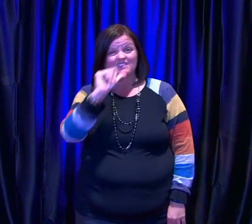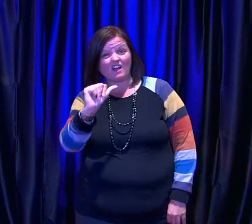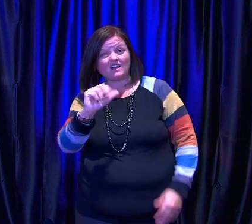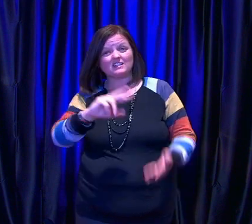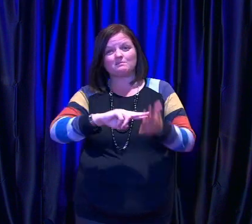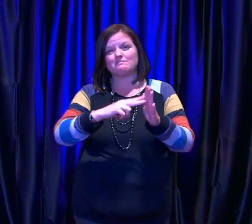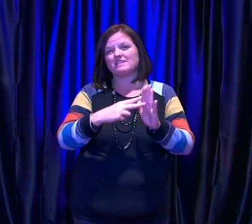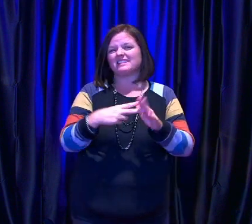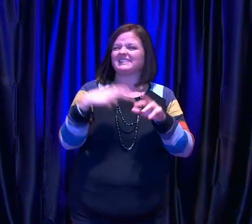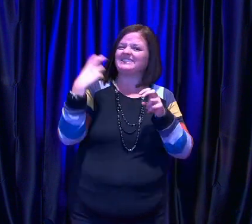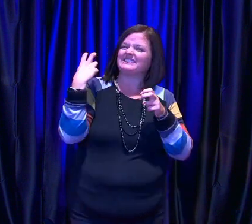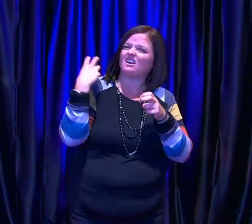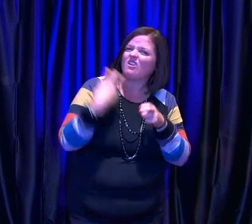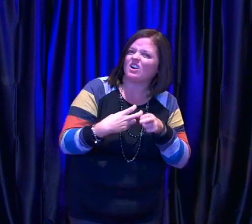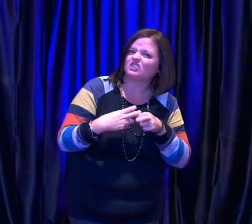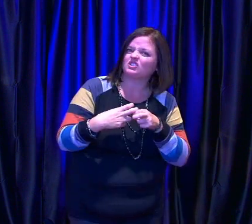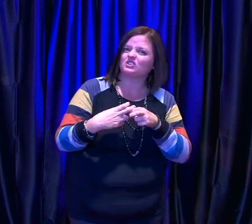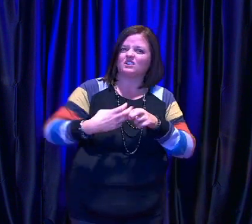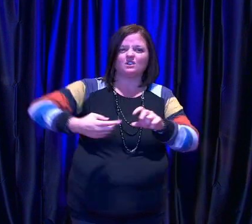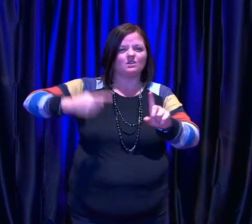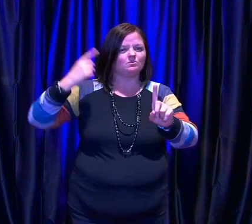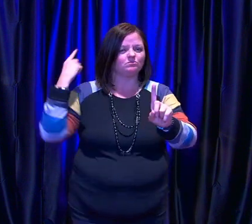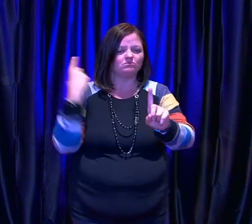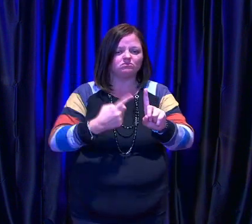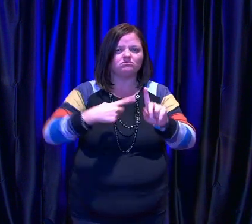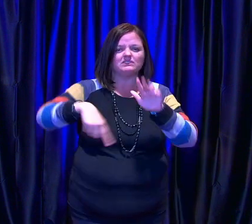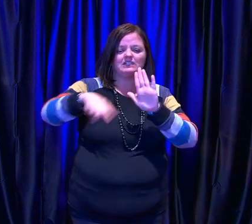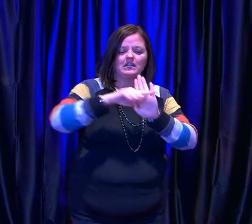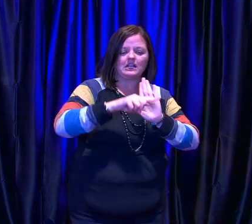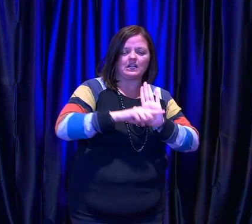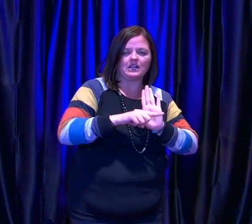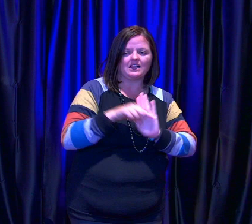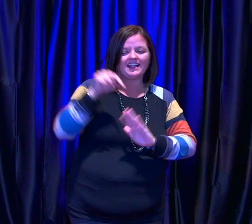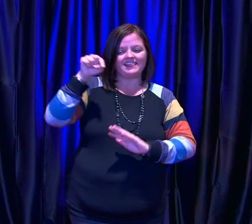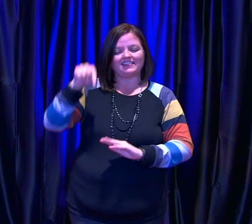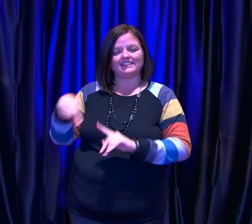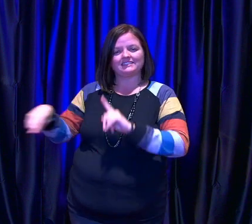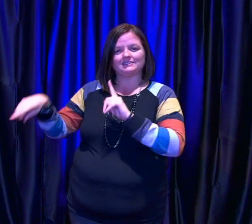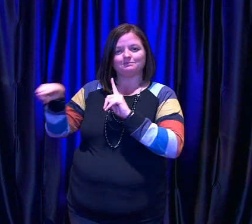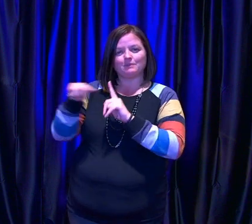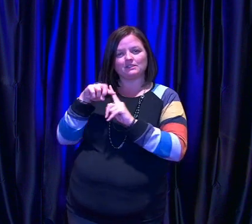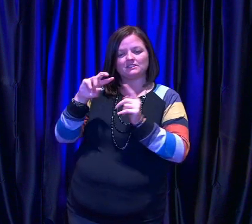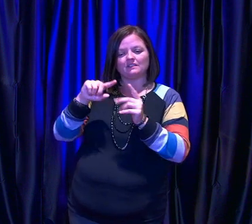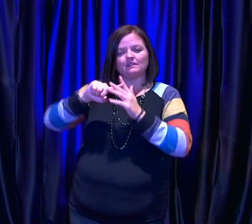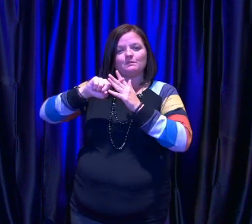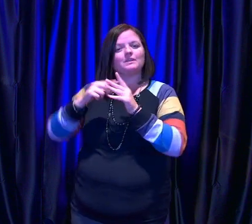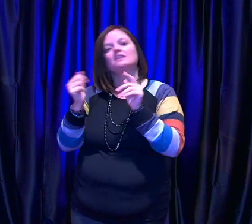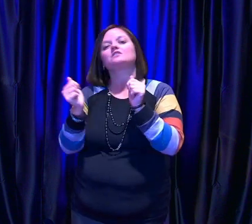it's harsh it's pointed it's negative this is positive and it begins with the